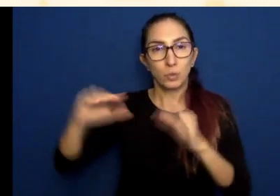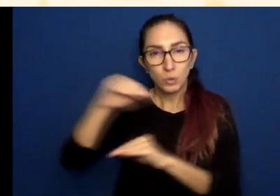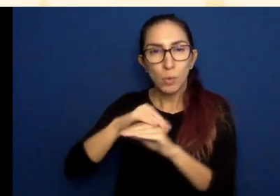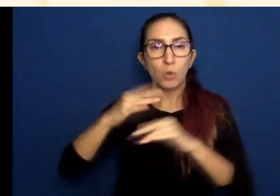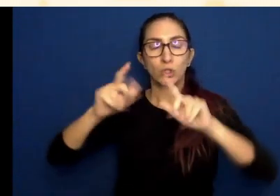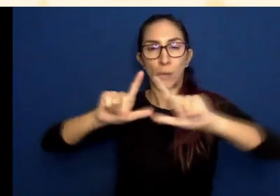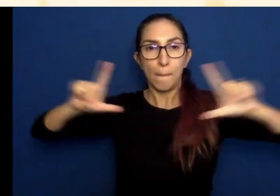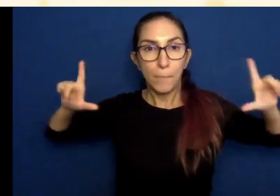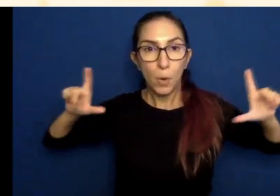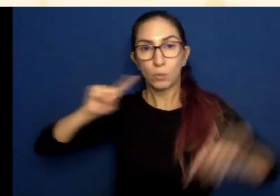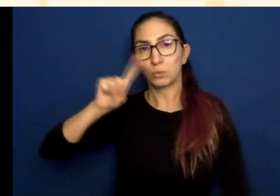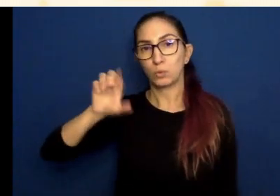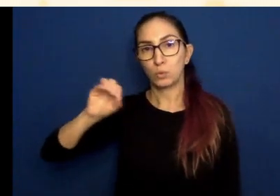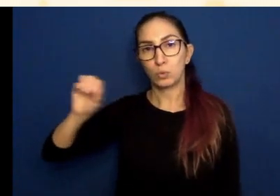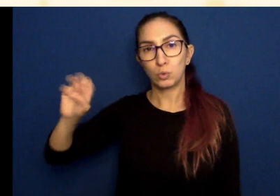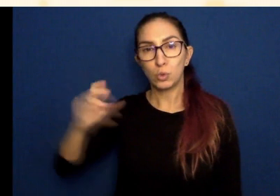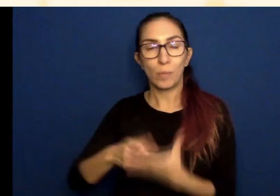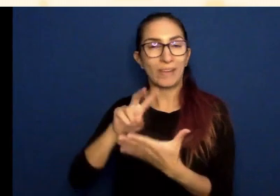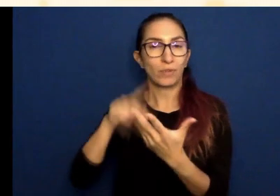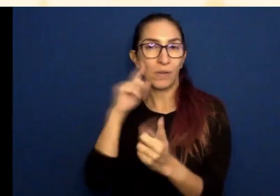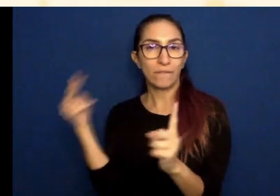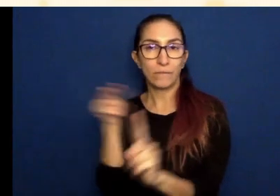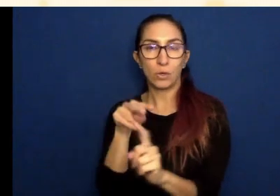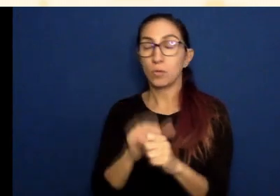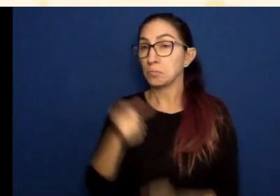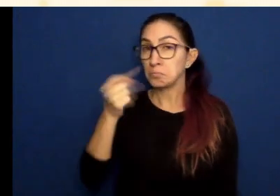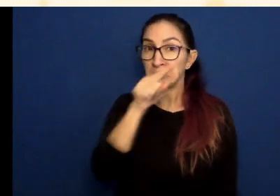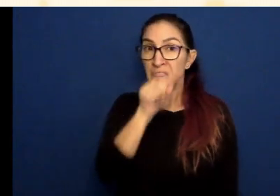mono audio, voice control, increased text and display size,